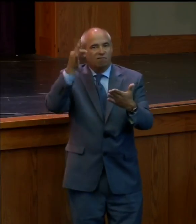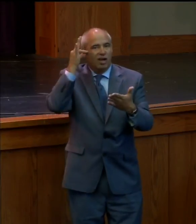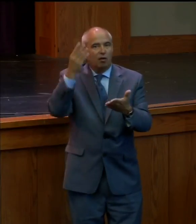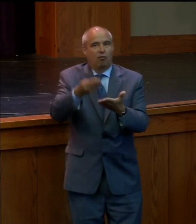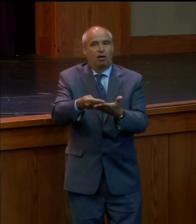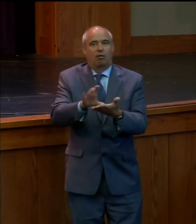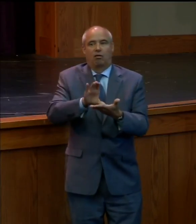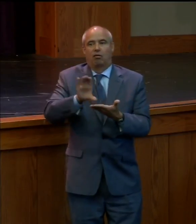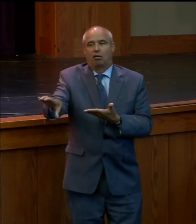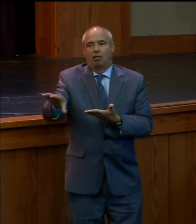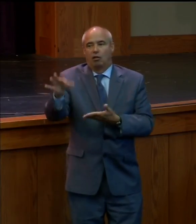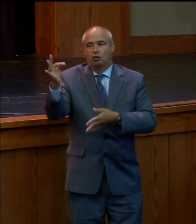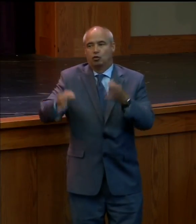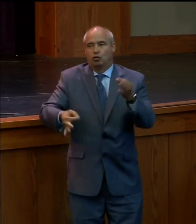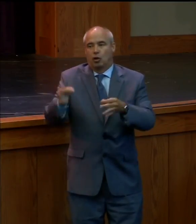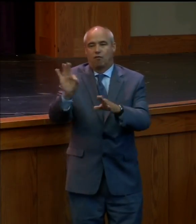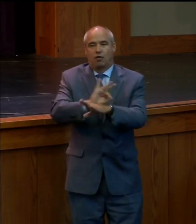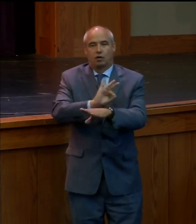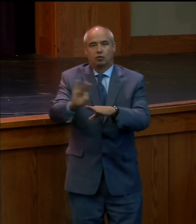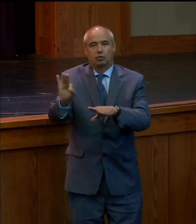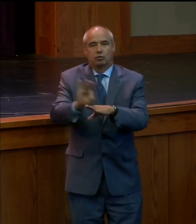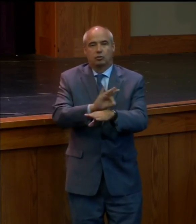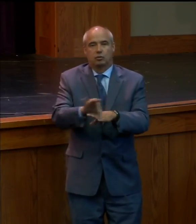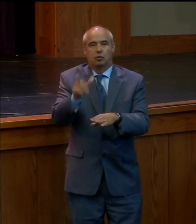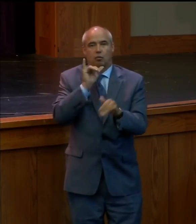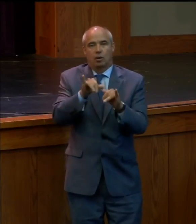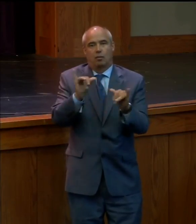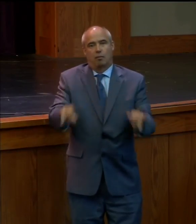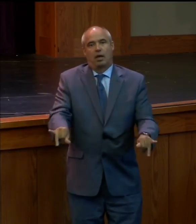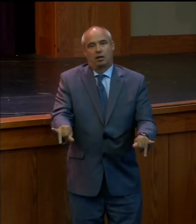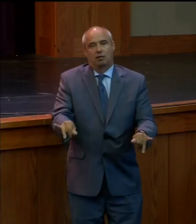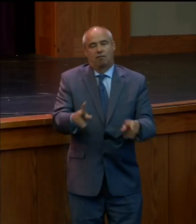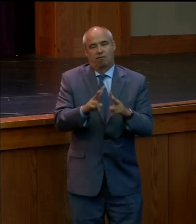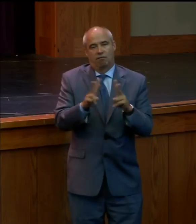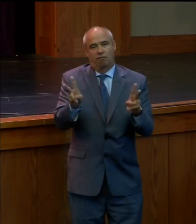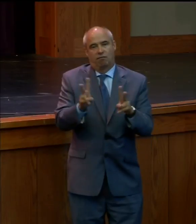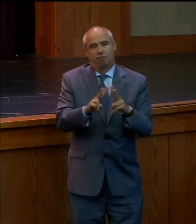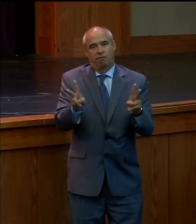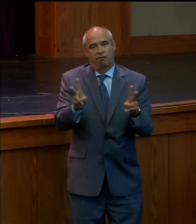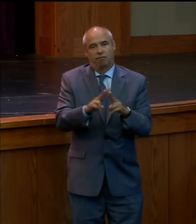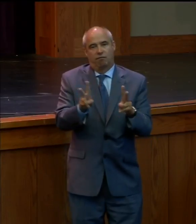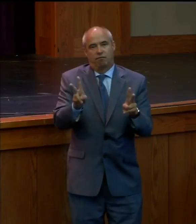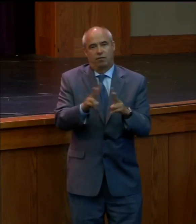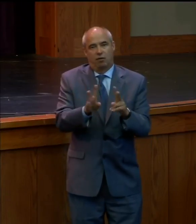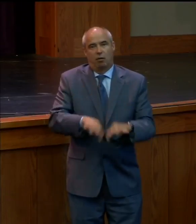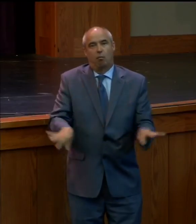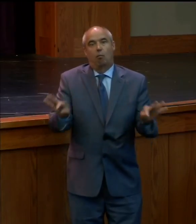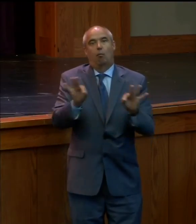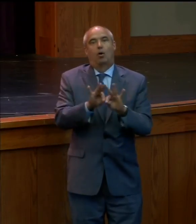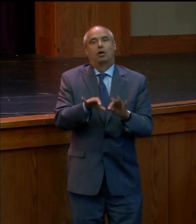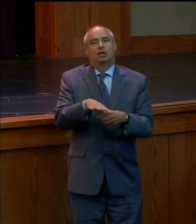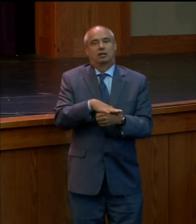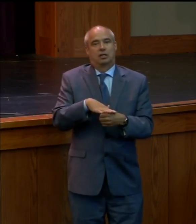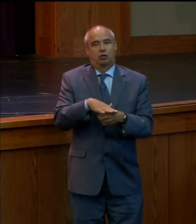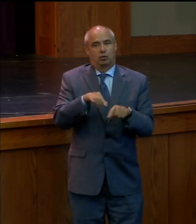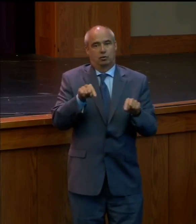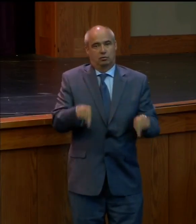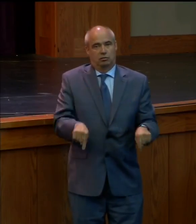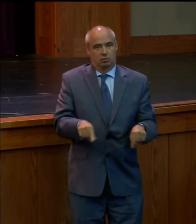JUDICIAL FUNCTION THAT IS WOULD REMAIN VERY SUBSTANTIAL IN OUR TERRITORY.